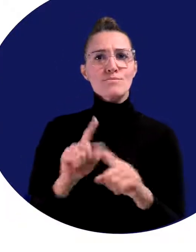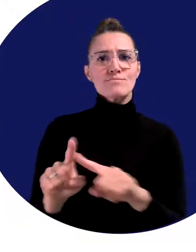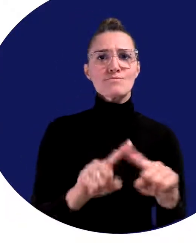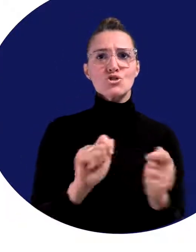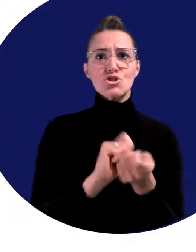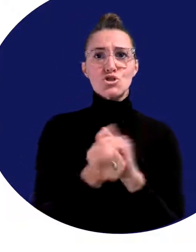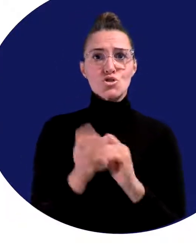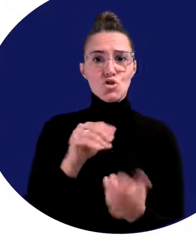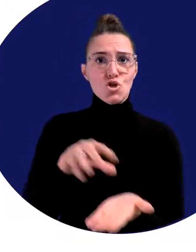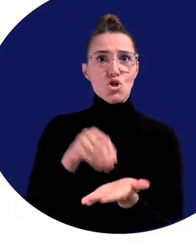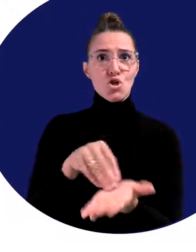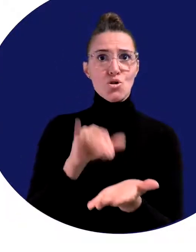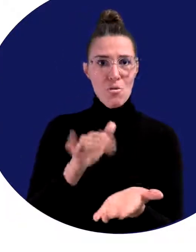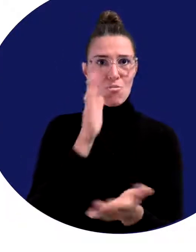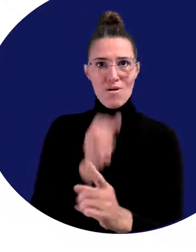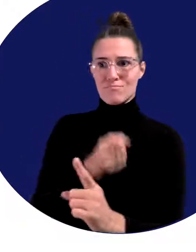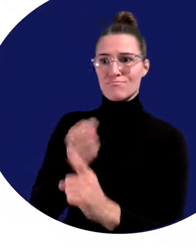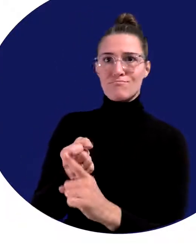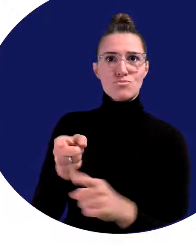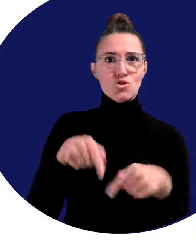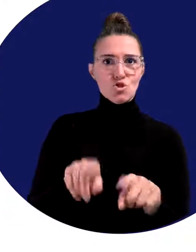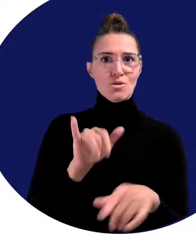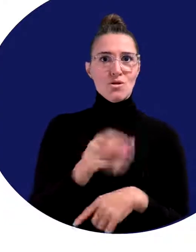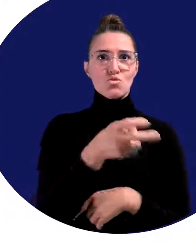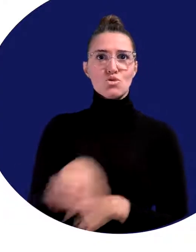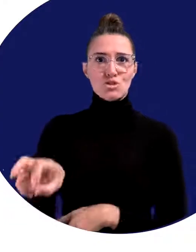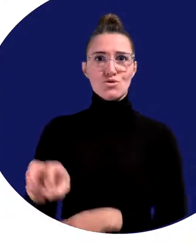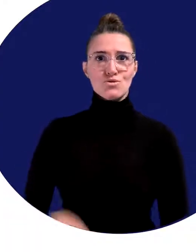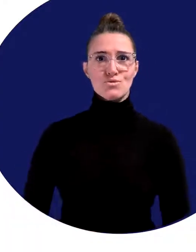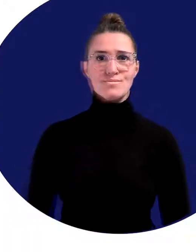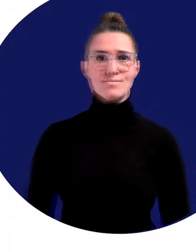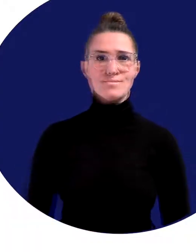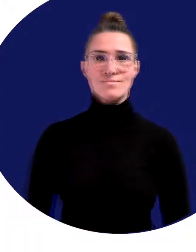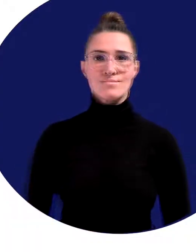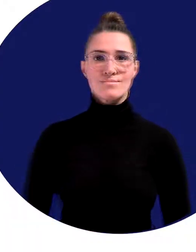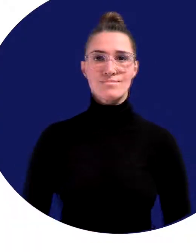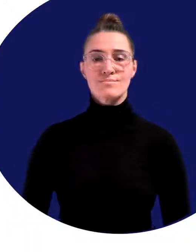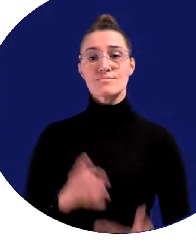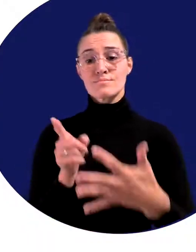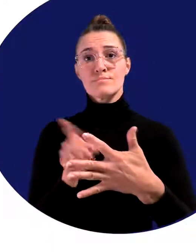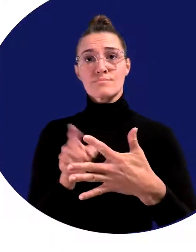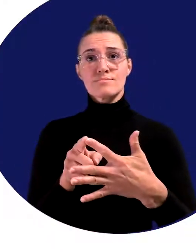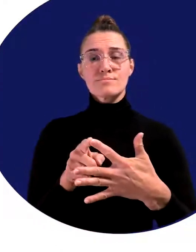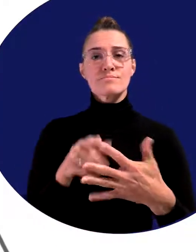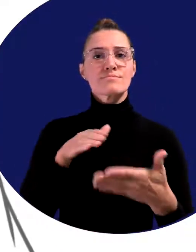to all the change and learning that takes place during this transition. Guiding Principle #2